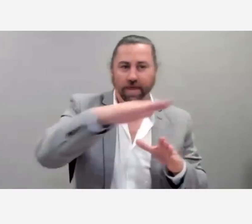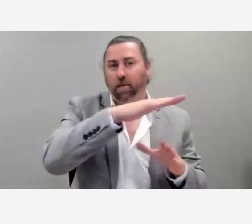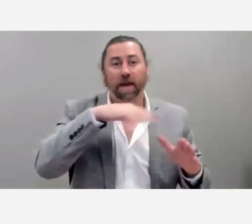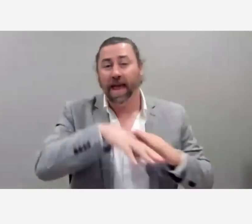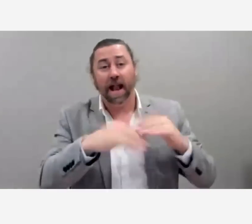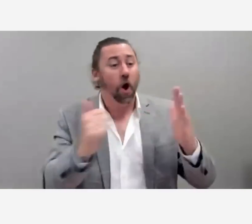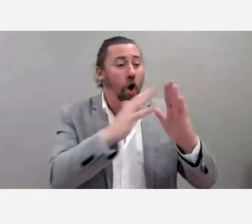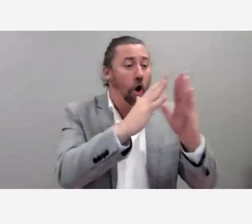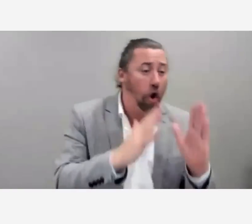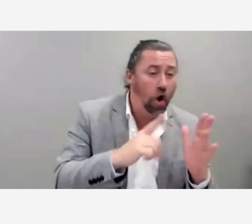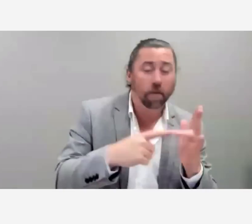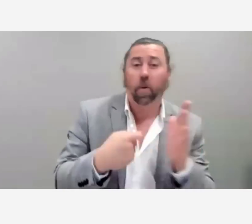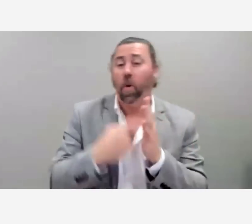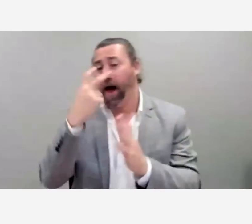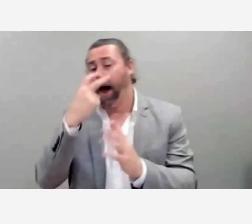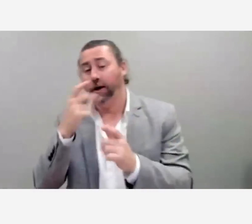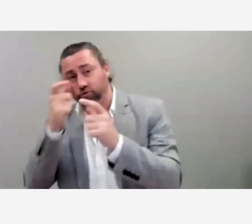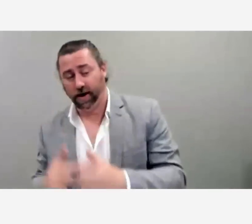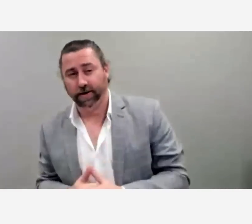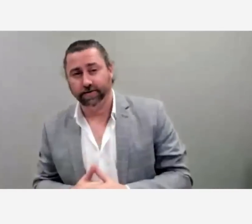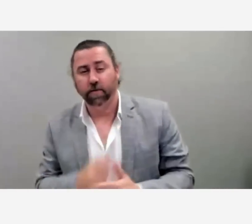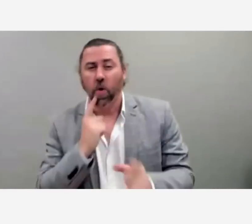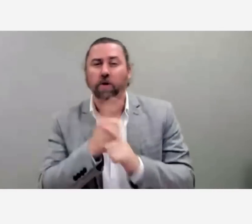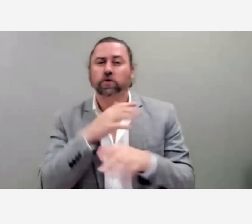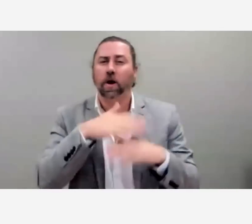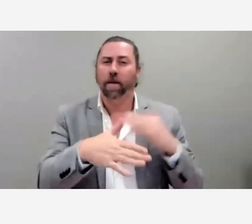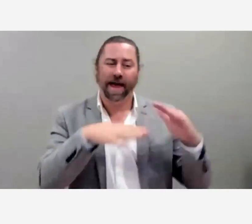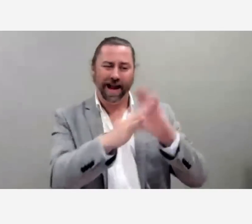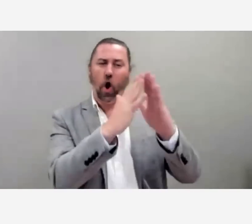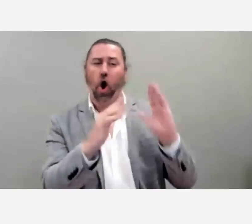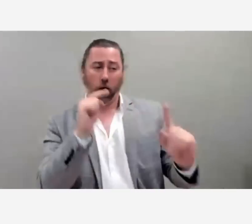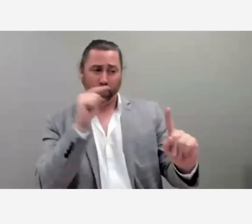When it comes to in-home aged care there are three issues that come up again and again and again.